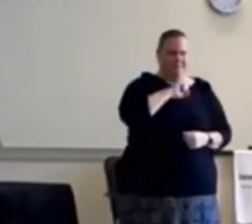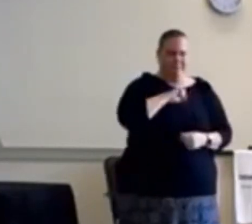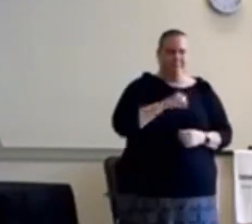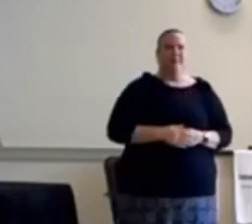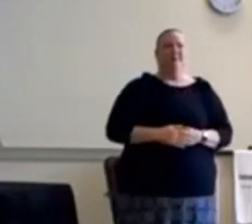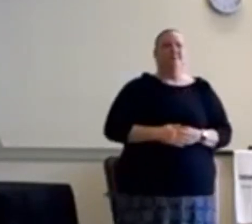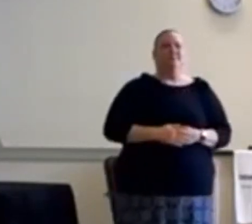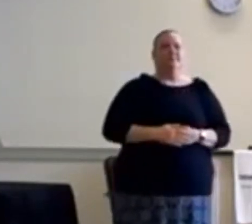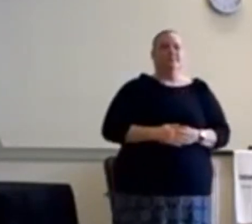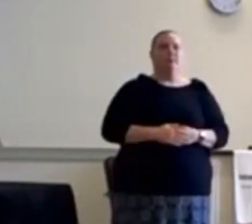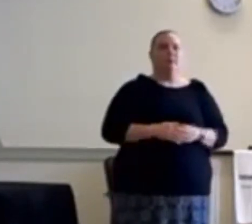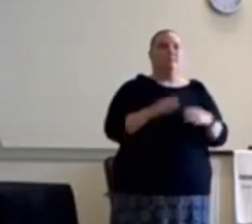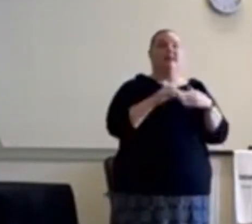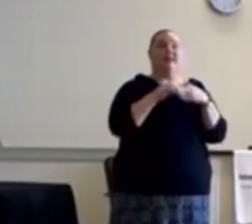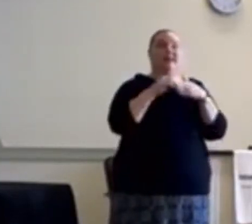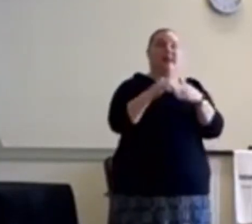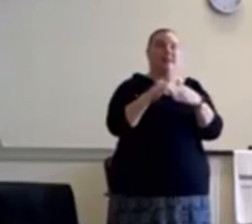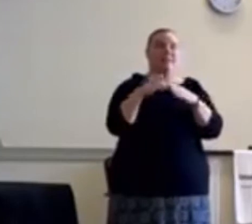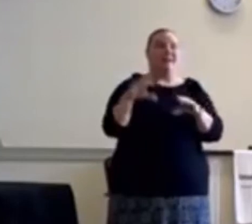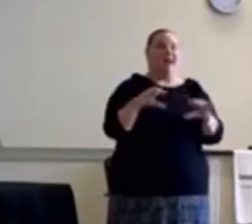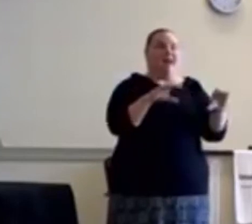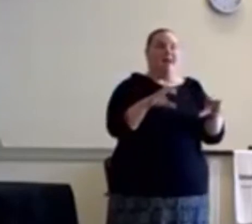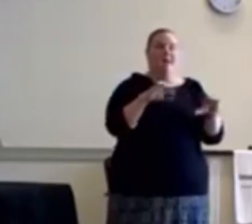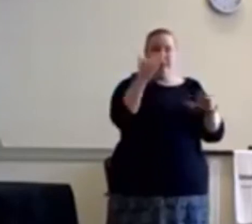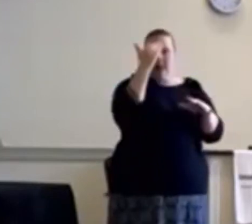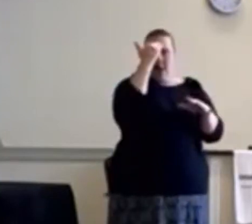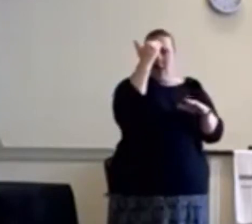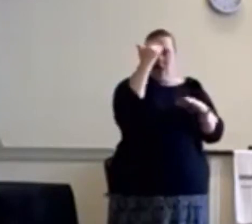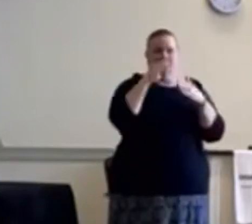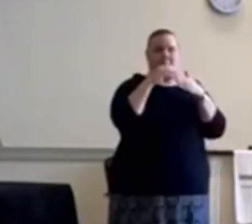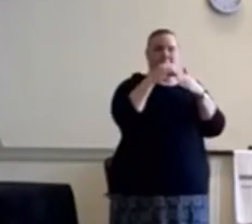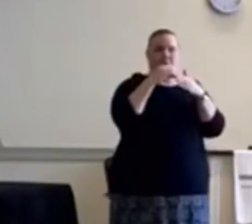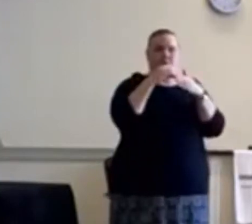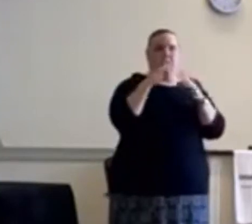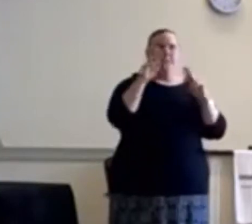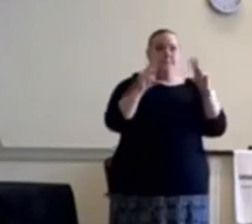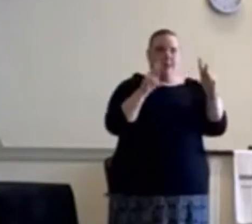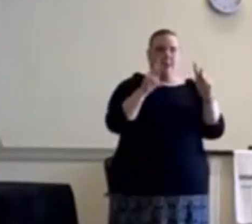led by the active and knowledgeable leadership of people with disabilities